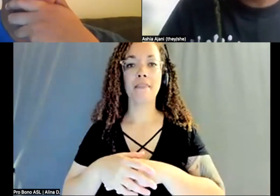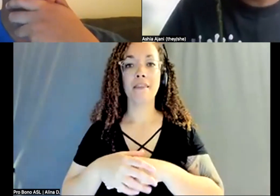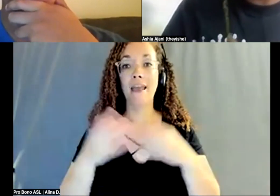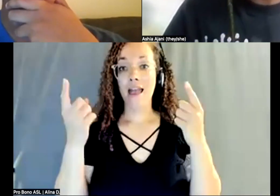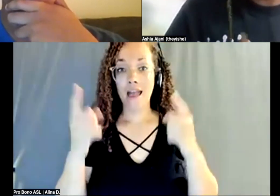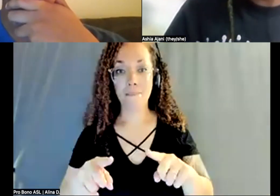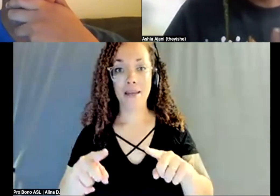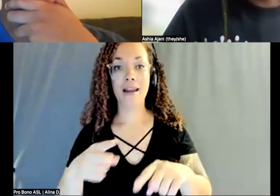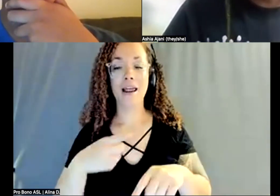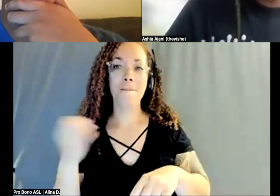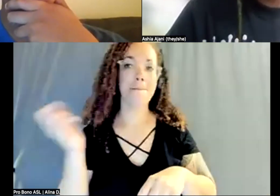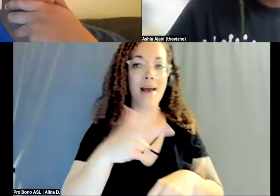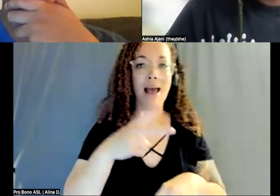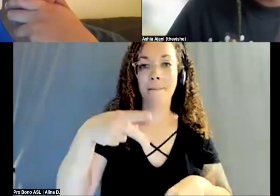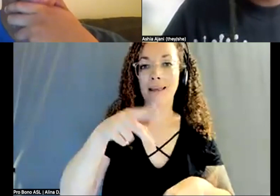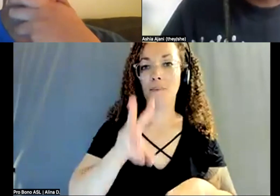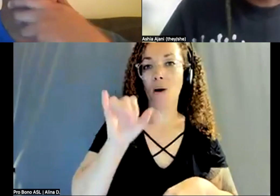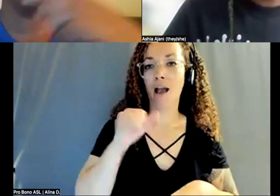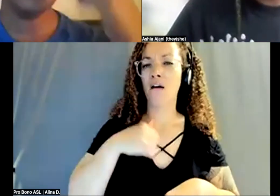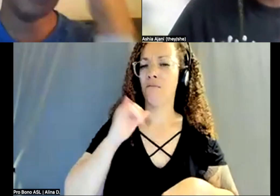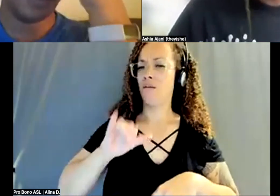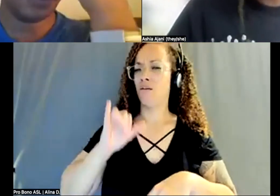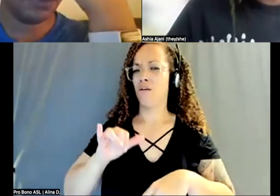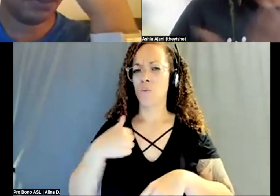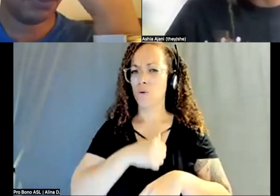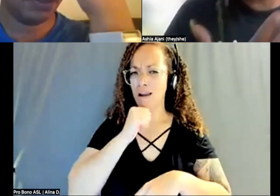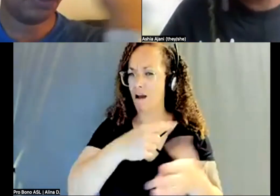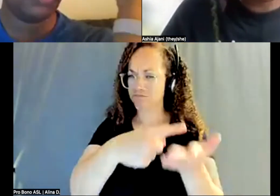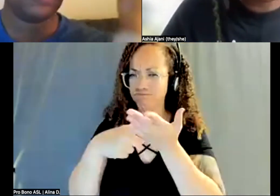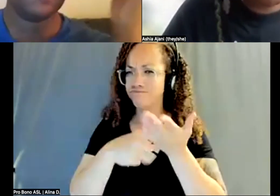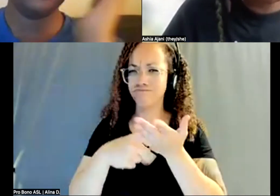with like, the environmental impacts that migration and specifically forced migration has.